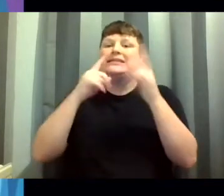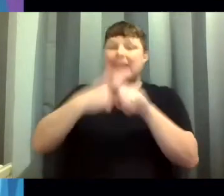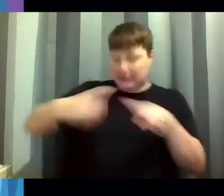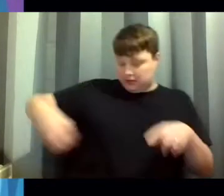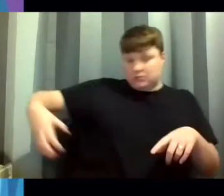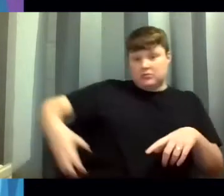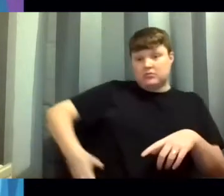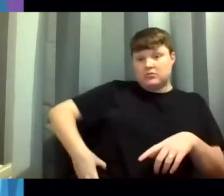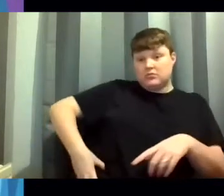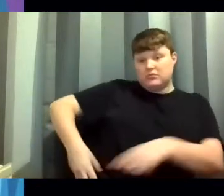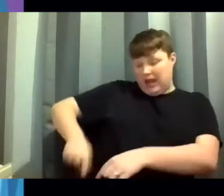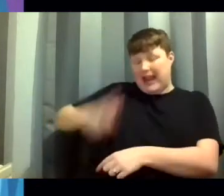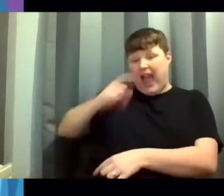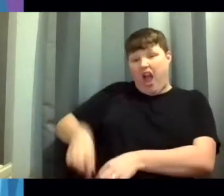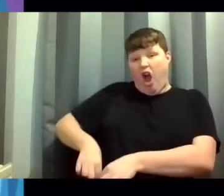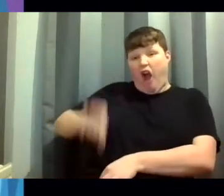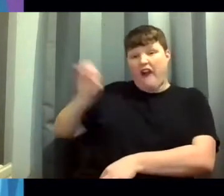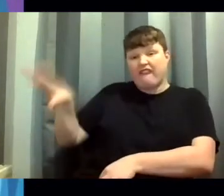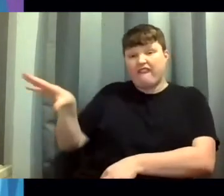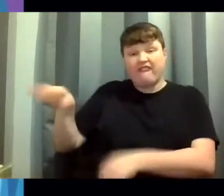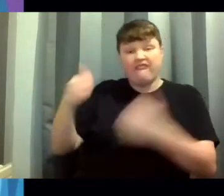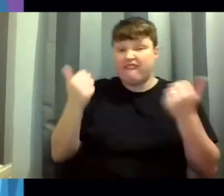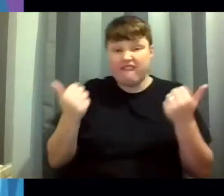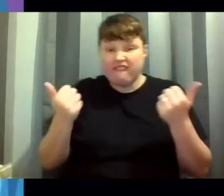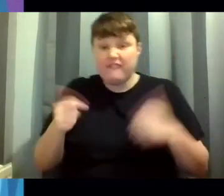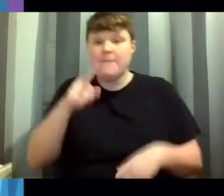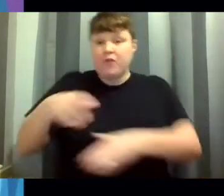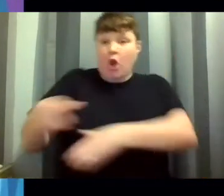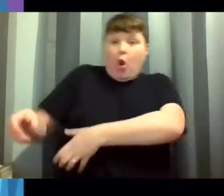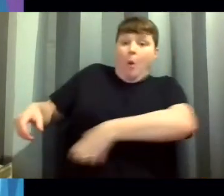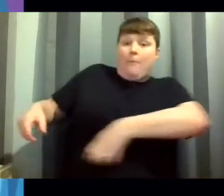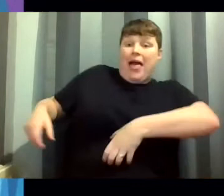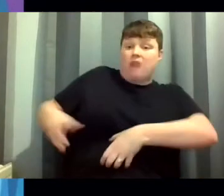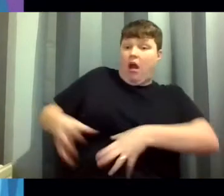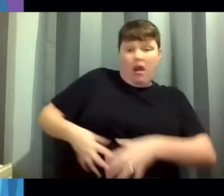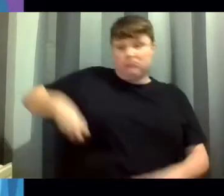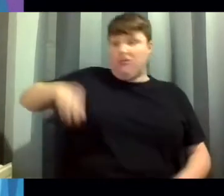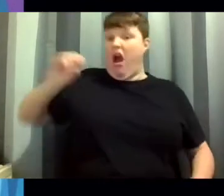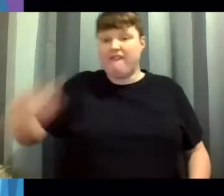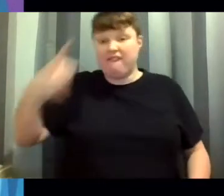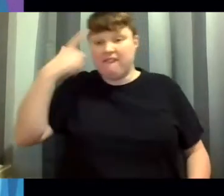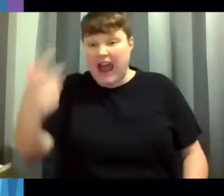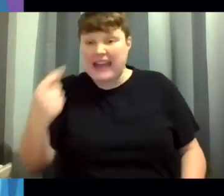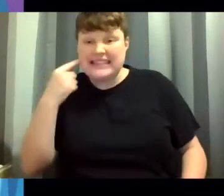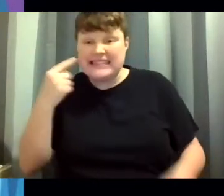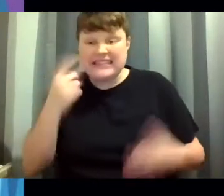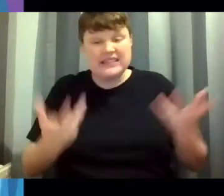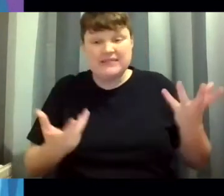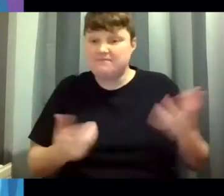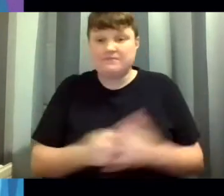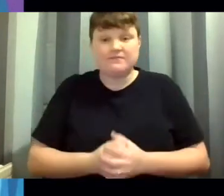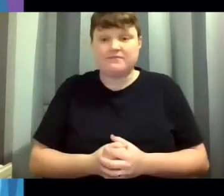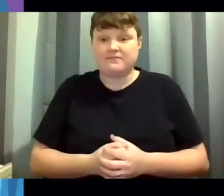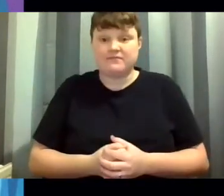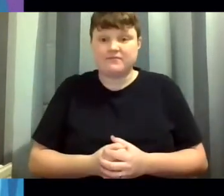gallbladder (in a gallio-systemectomy), a kidney (or a nephrectomy), an ovary removal